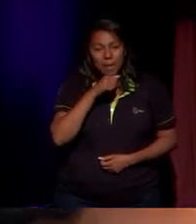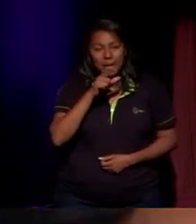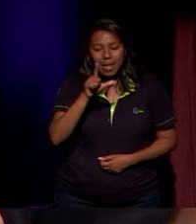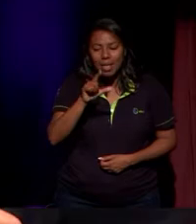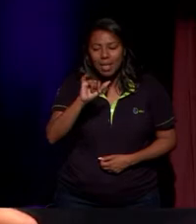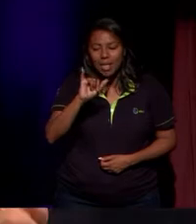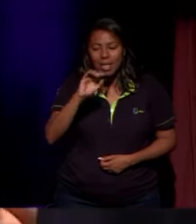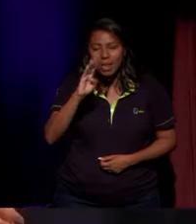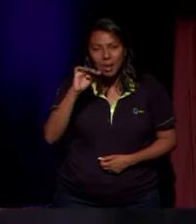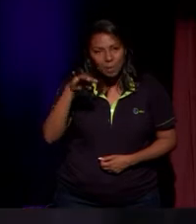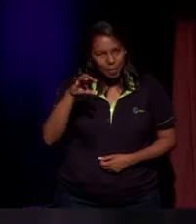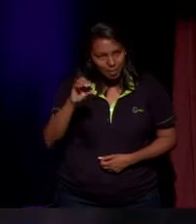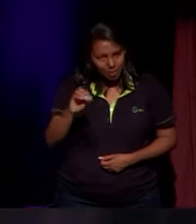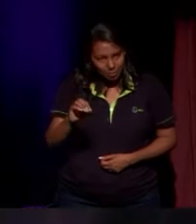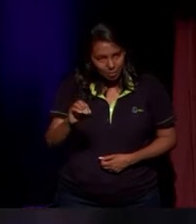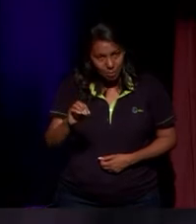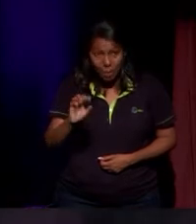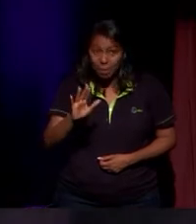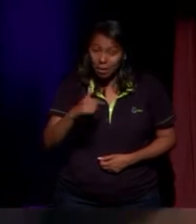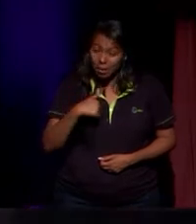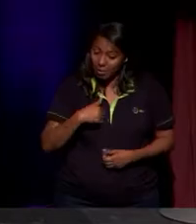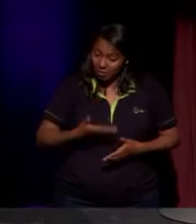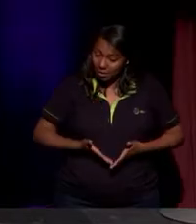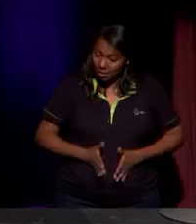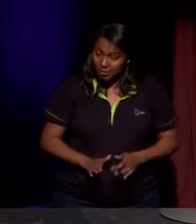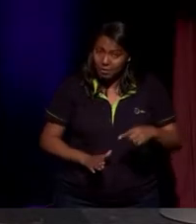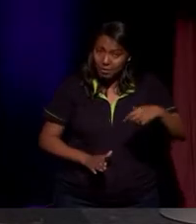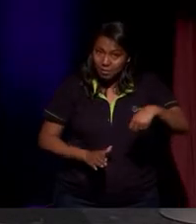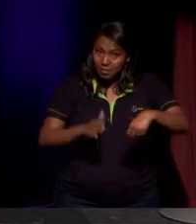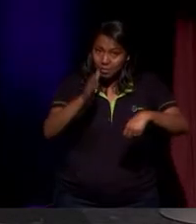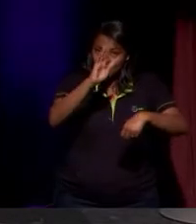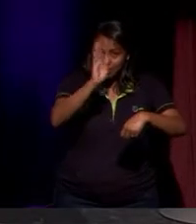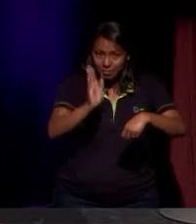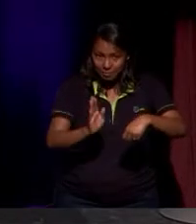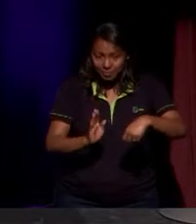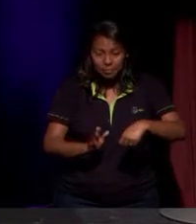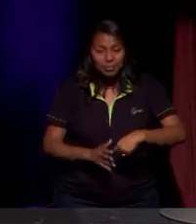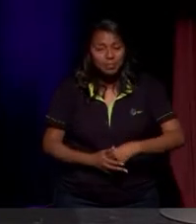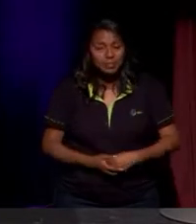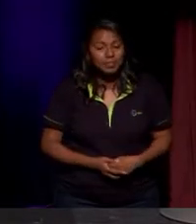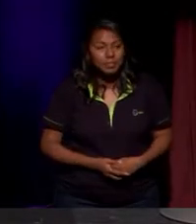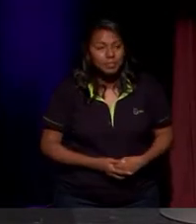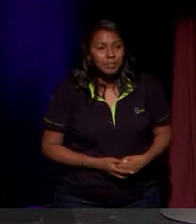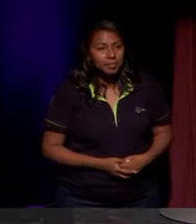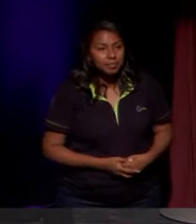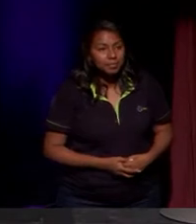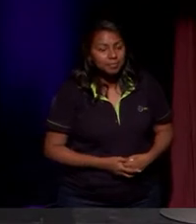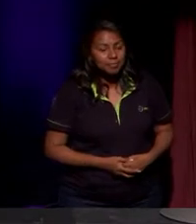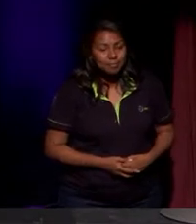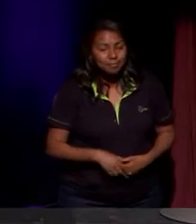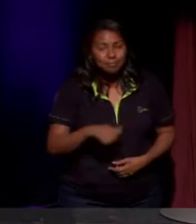I am the daughter of Lebanese born in Brazil. And, this question of the woman, she, of course,